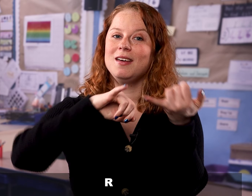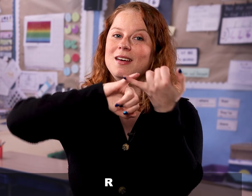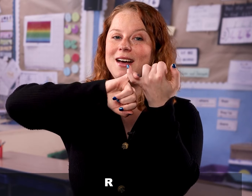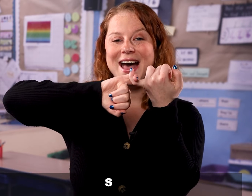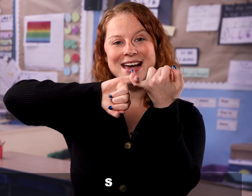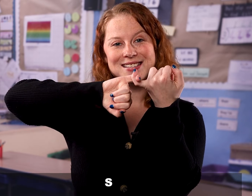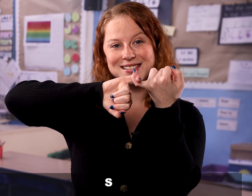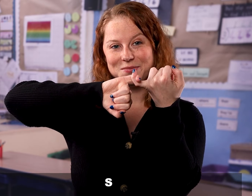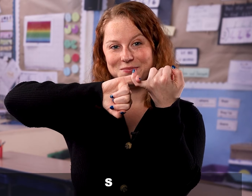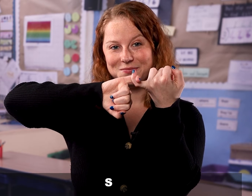S